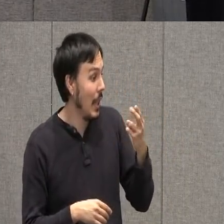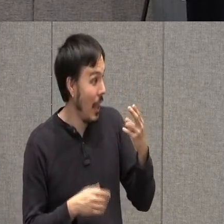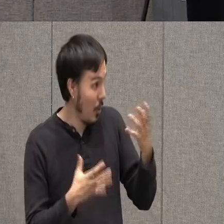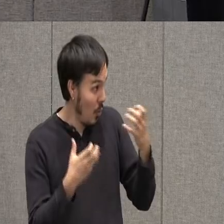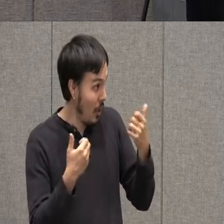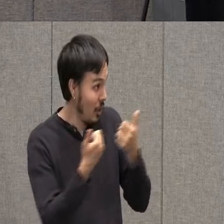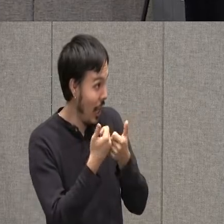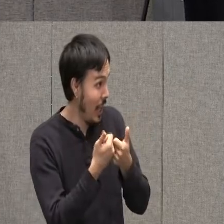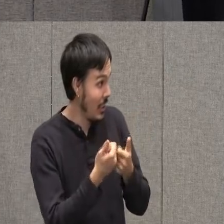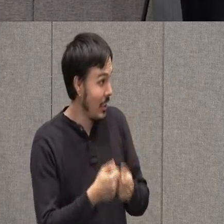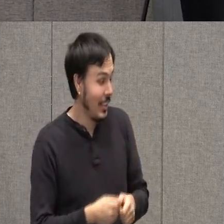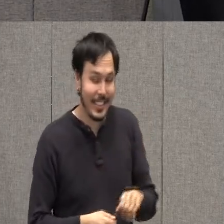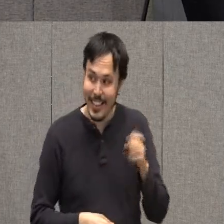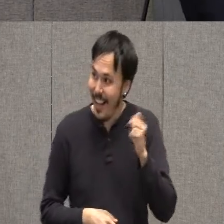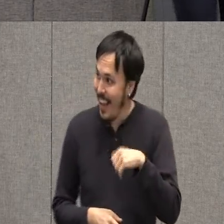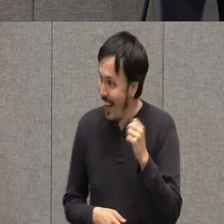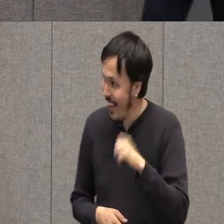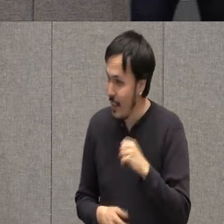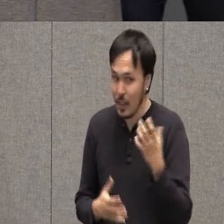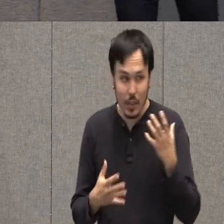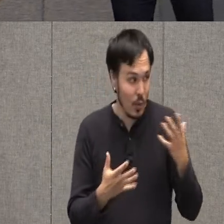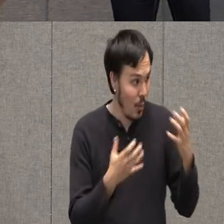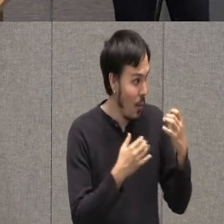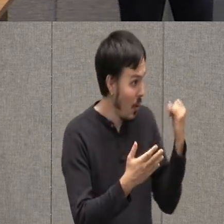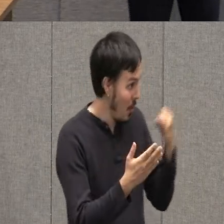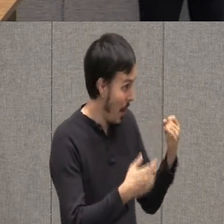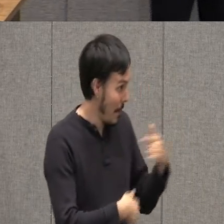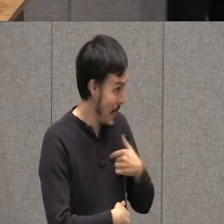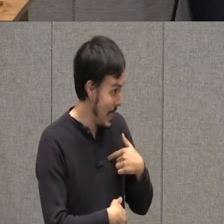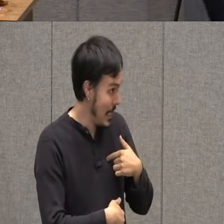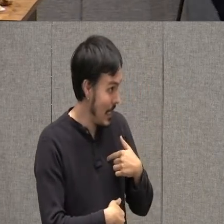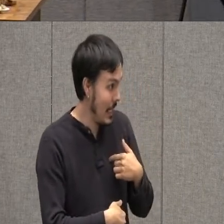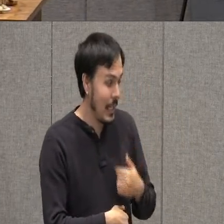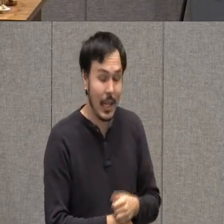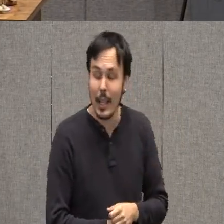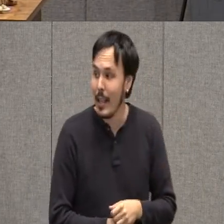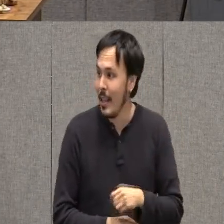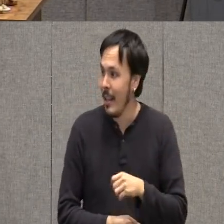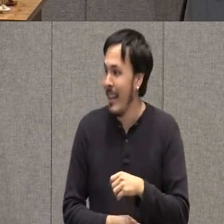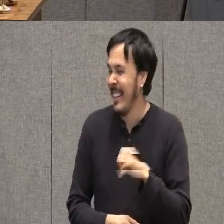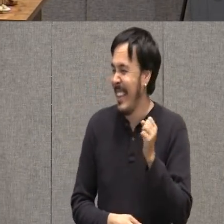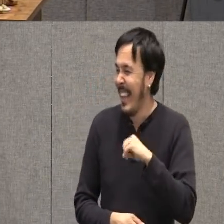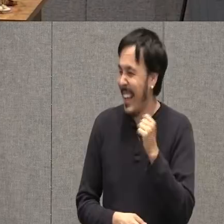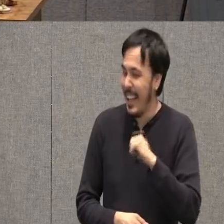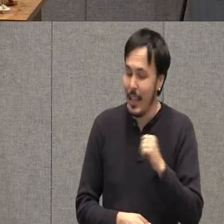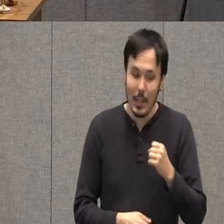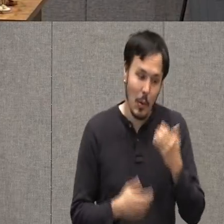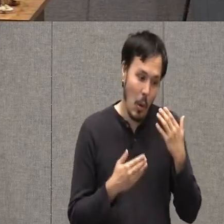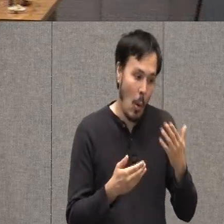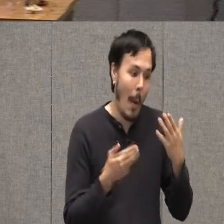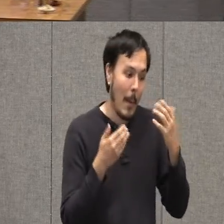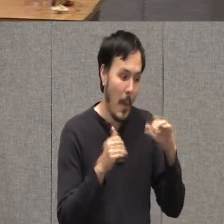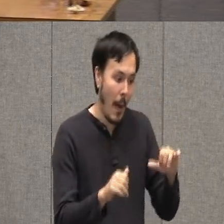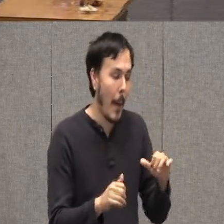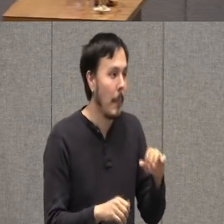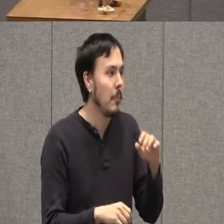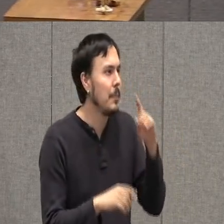Okay! Why not? Let's just do it. Let's just go for it. We got time. You decide your color.